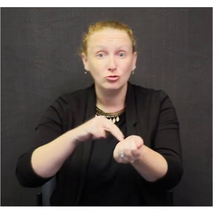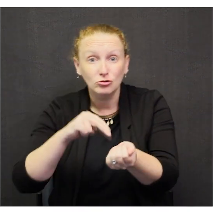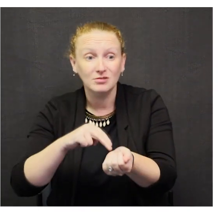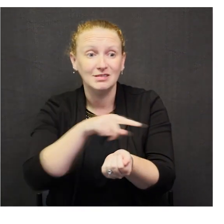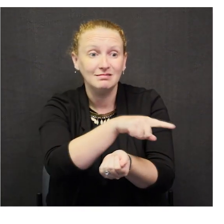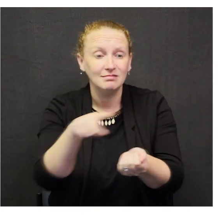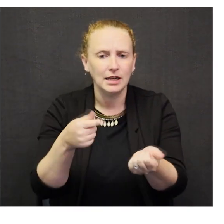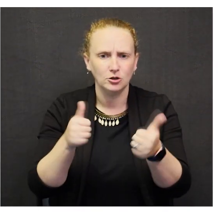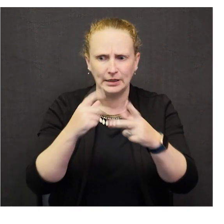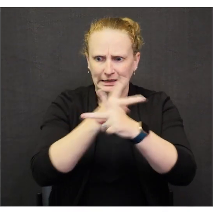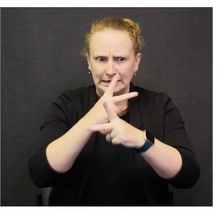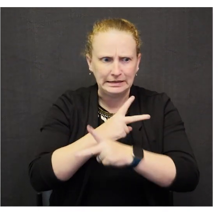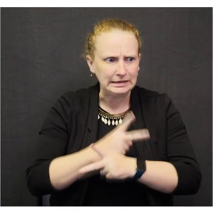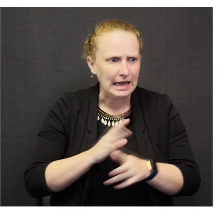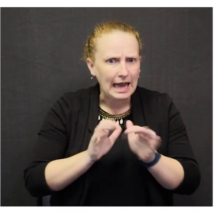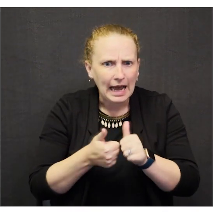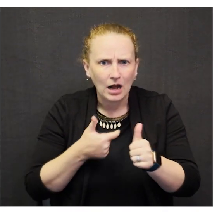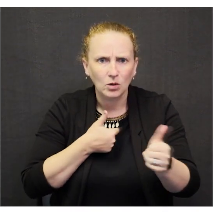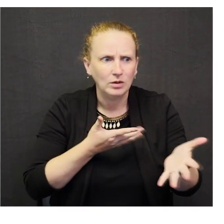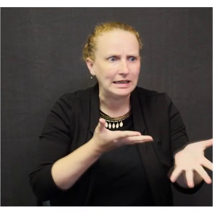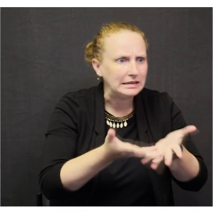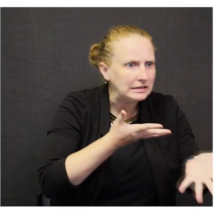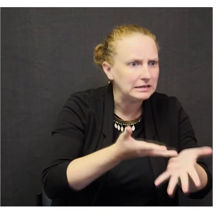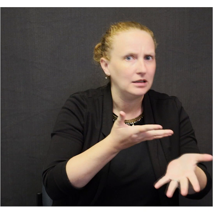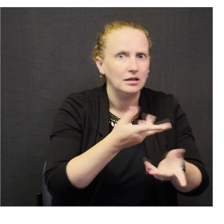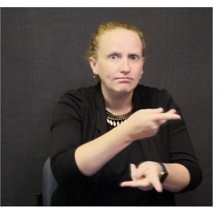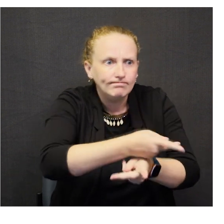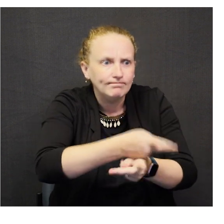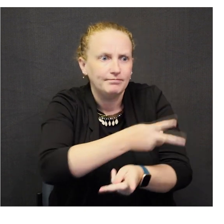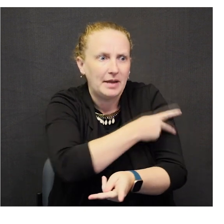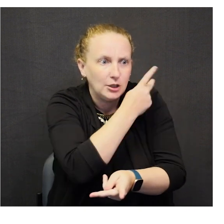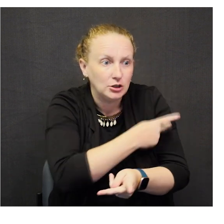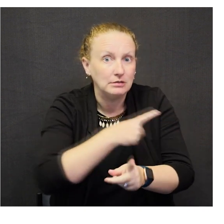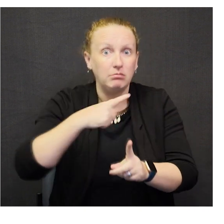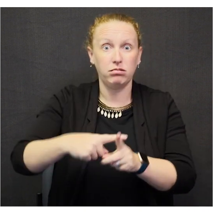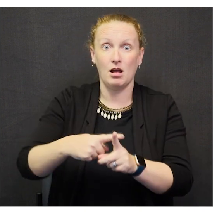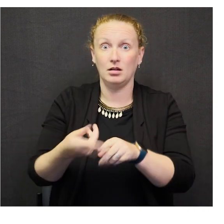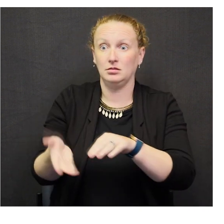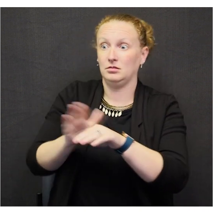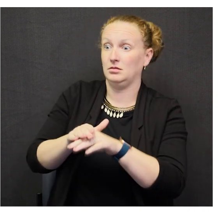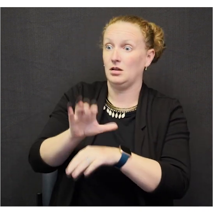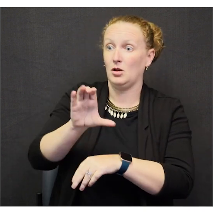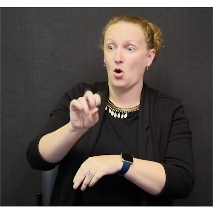and non during the pandemic. We were also looking at where our interpreters were based